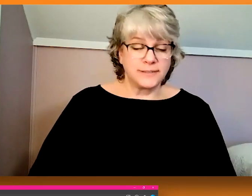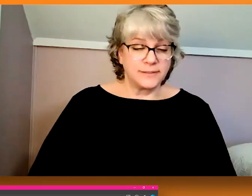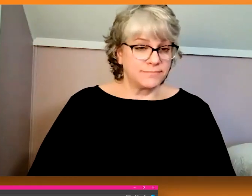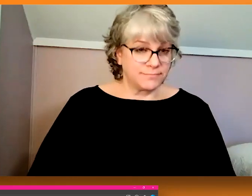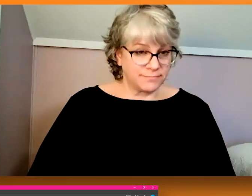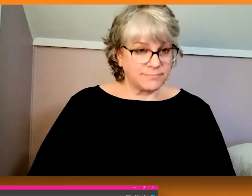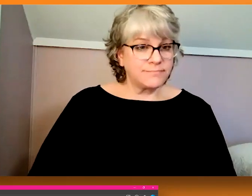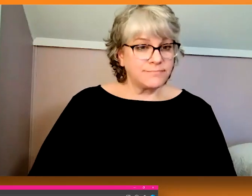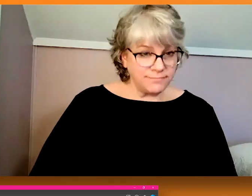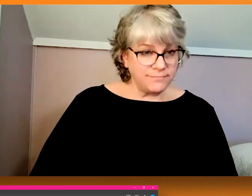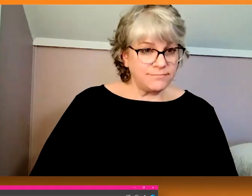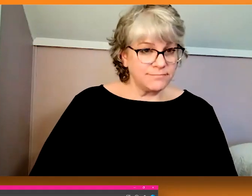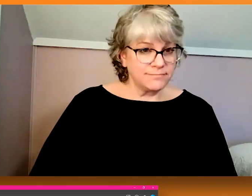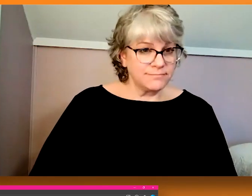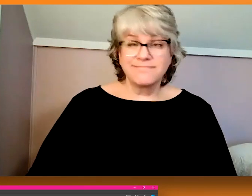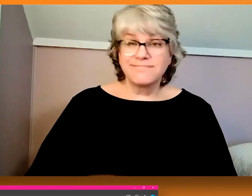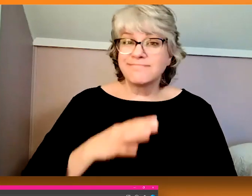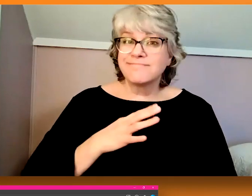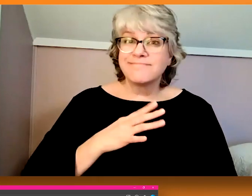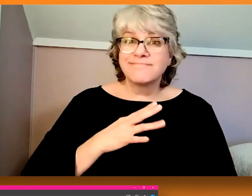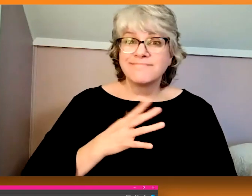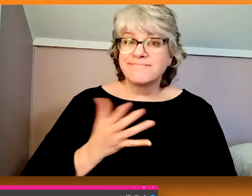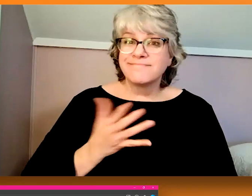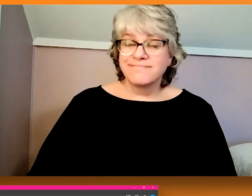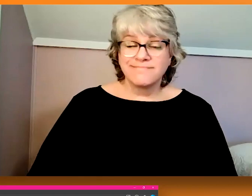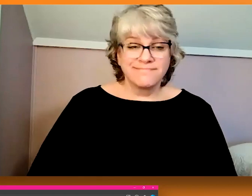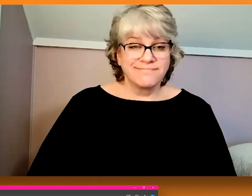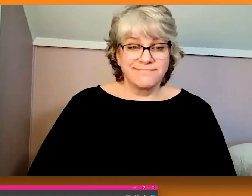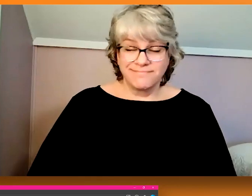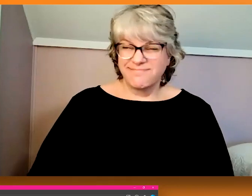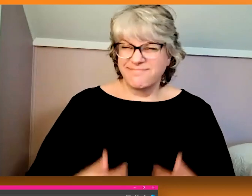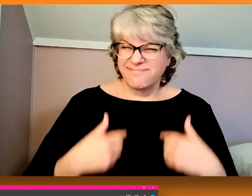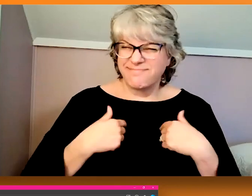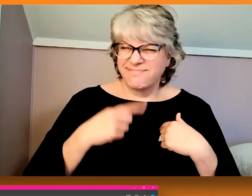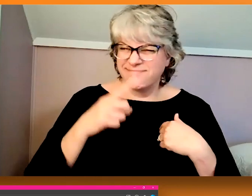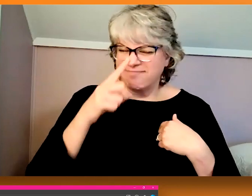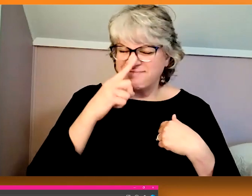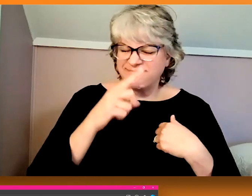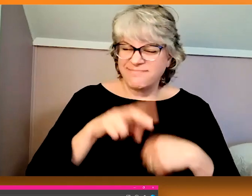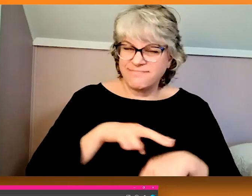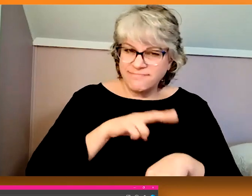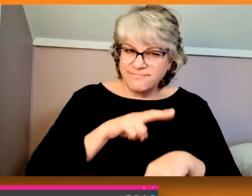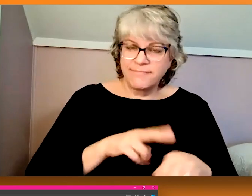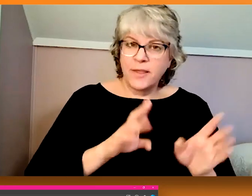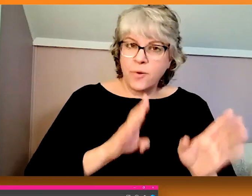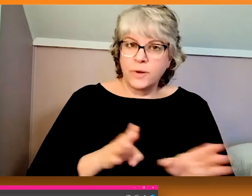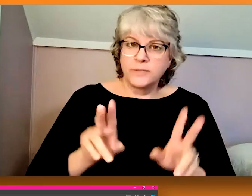I just love their material, and I think it's because by nature I'm a very organized person,